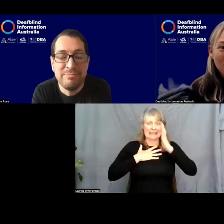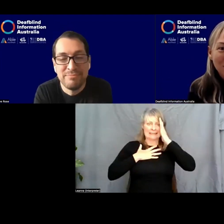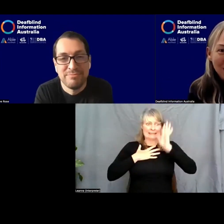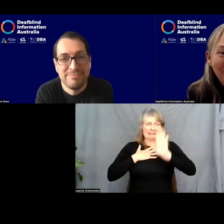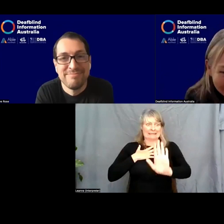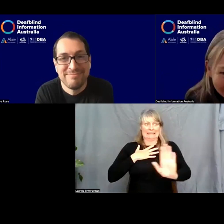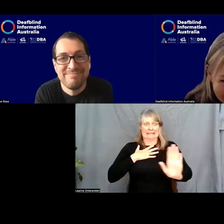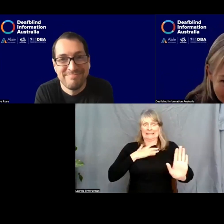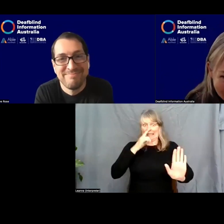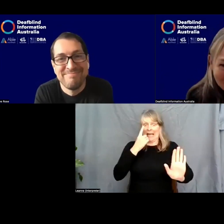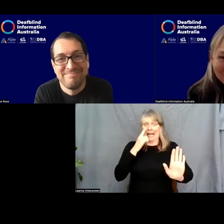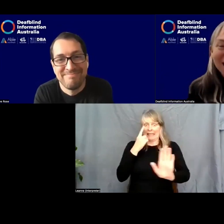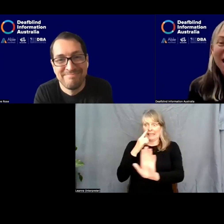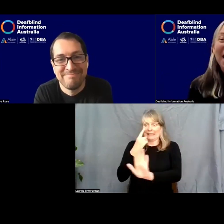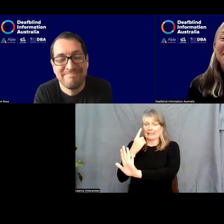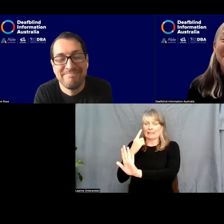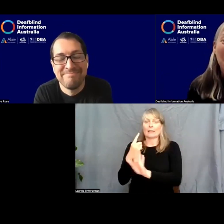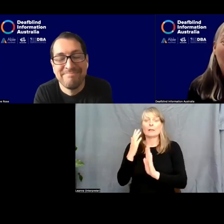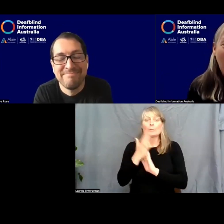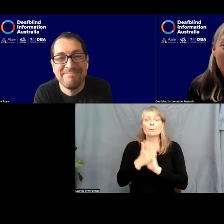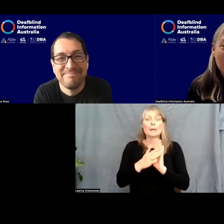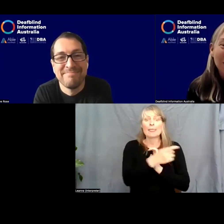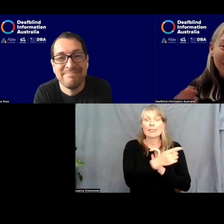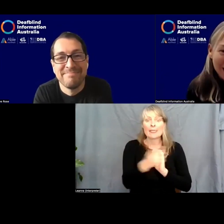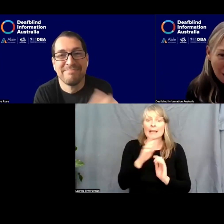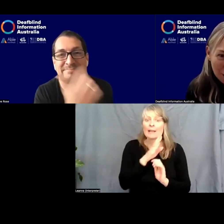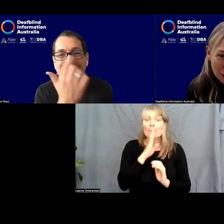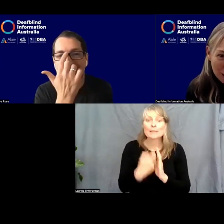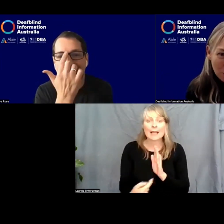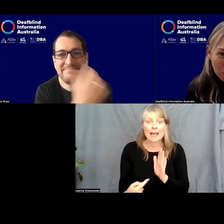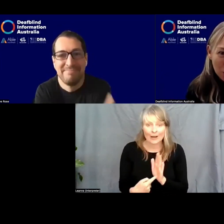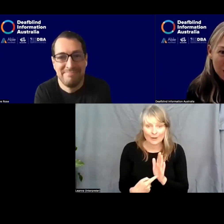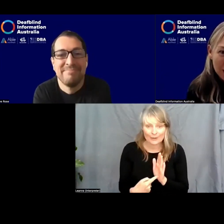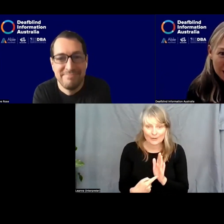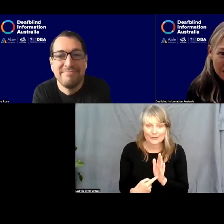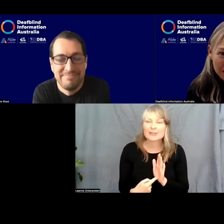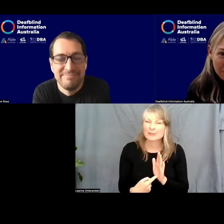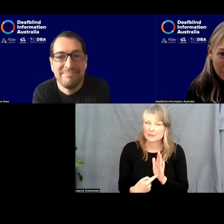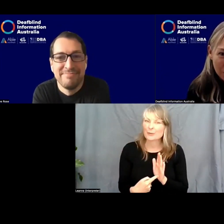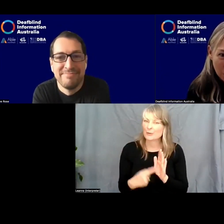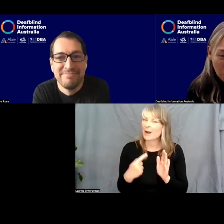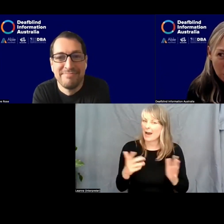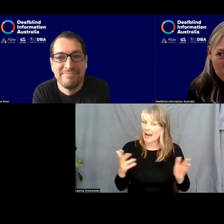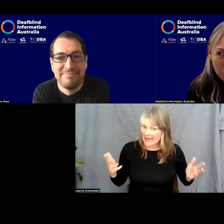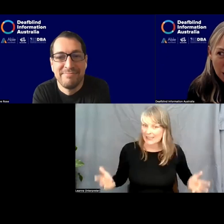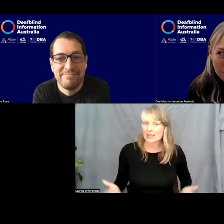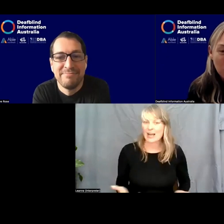So I would really encourage people to get in and give it a go. With a clear intent,